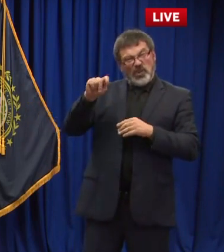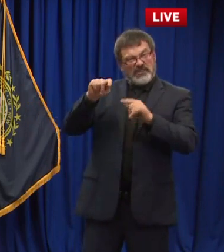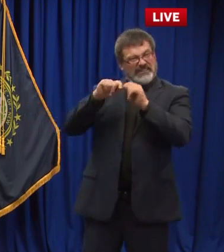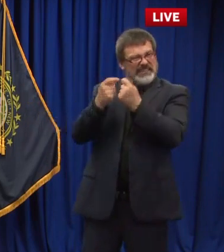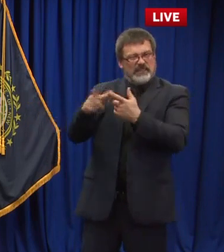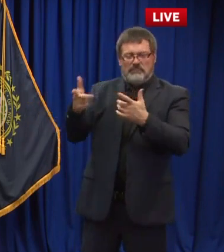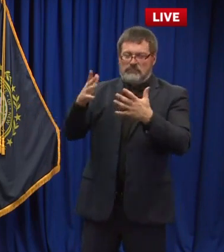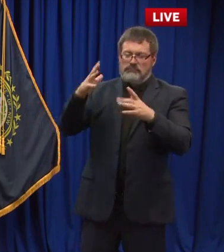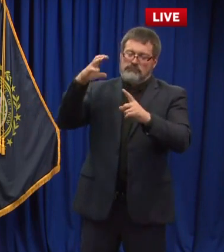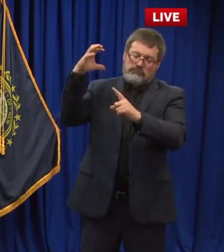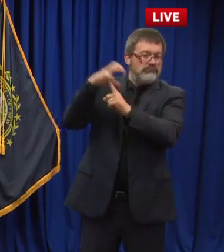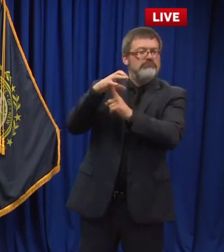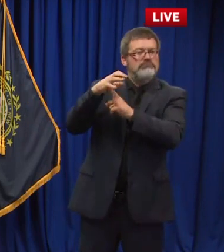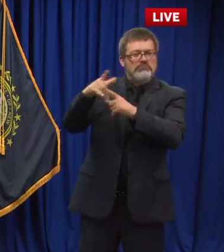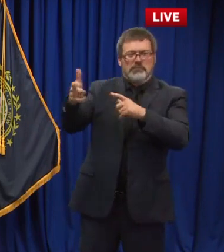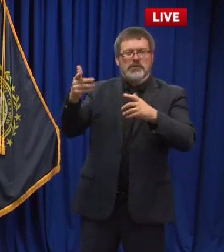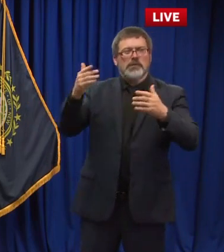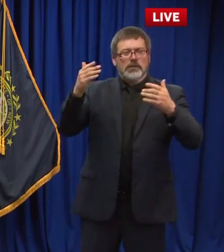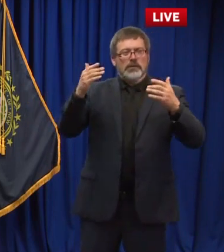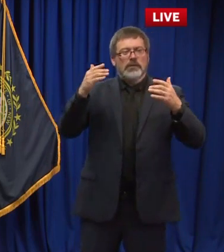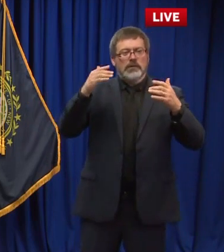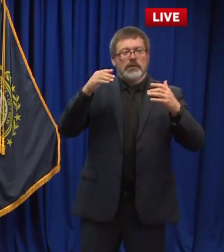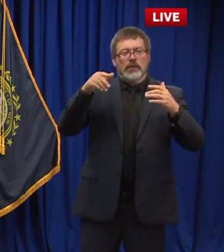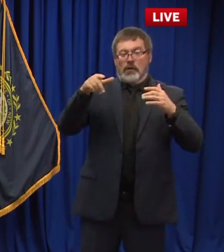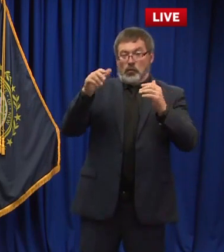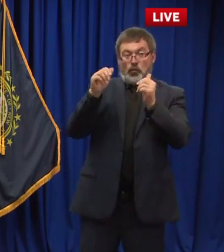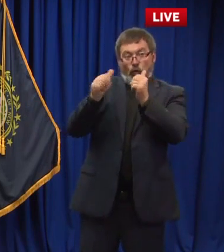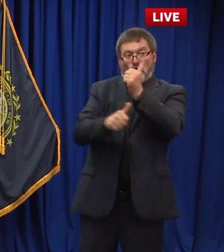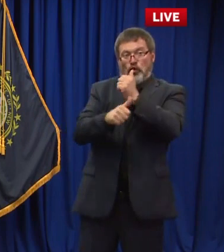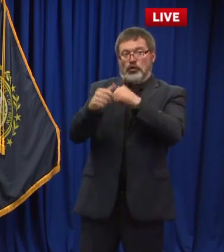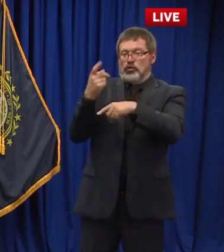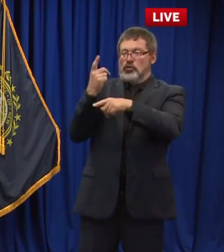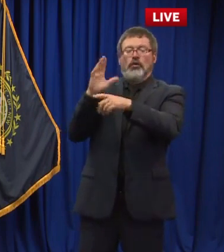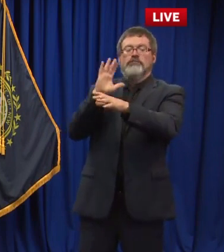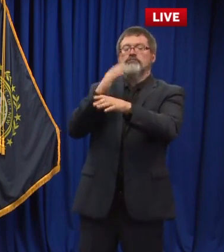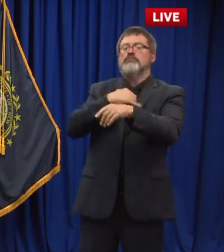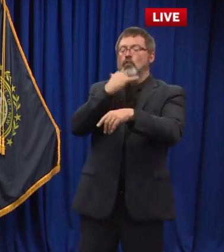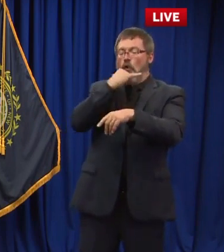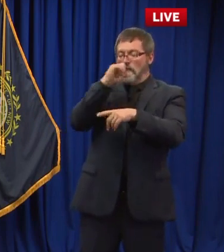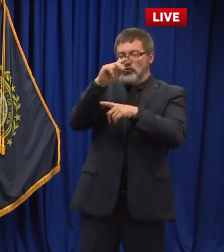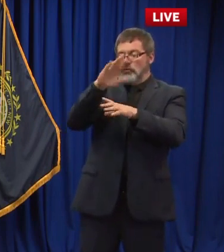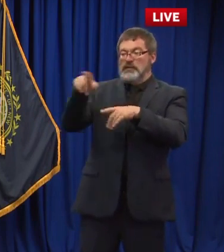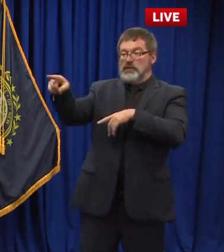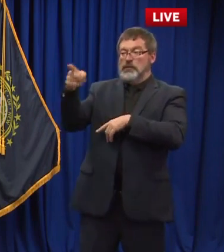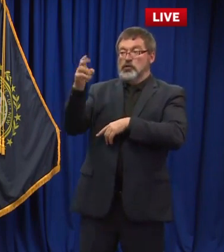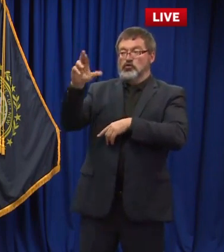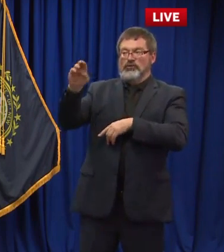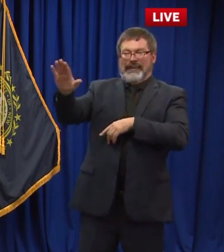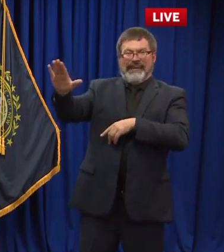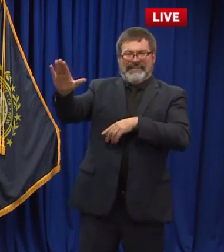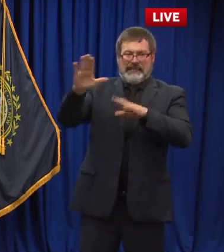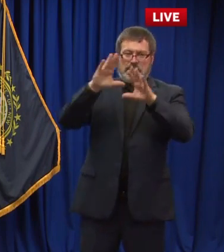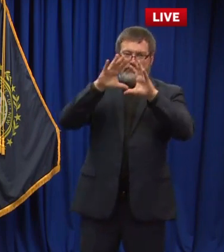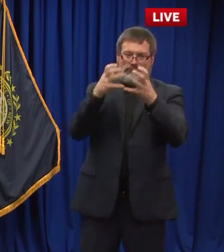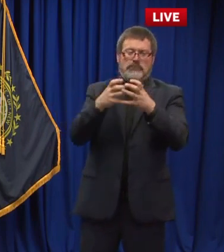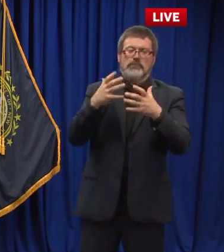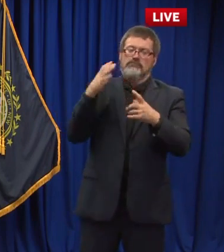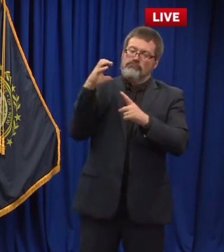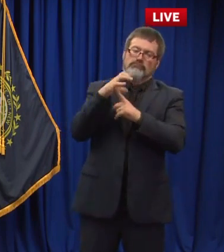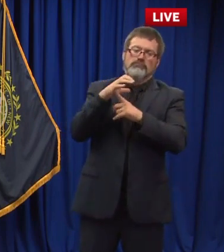WE HAVE THE RIGHT PEOPLE WHO HAVE WORKED ON THIS WHO ARE DESIGNED WITH STAKEHOLDER INPUT AS WELL.